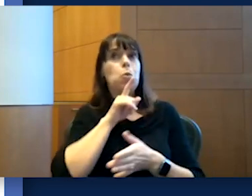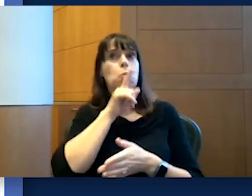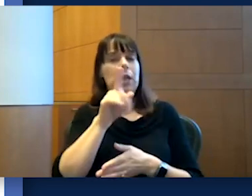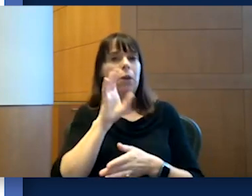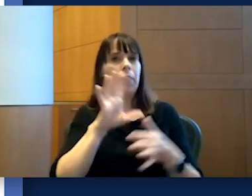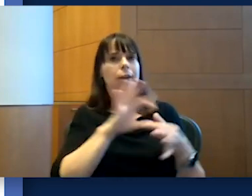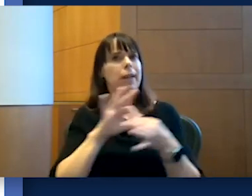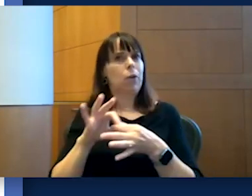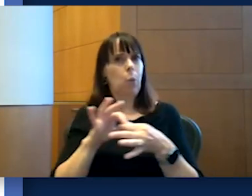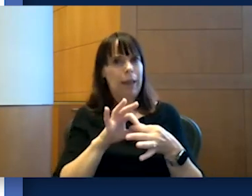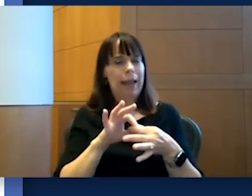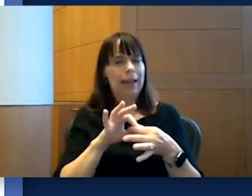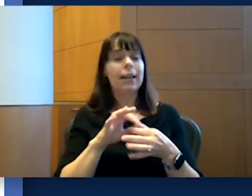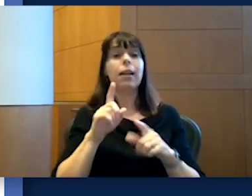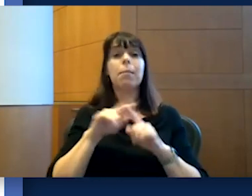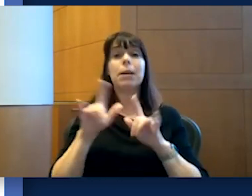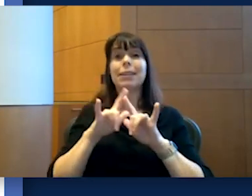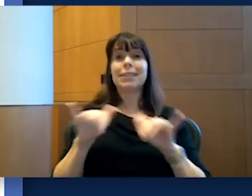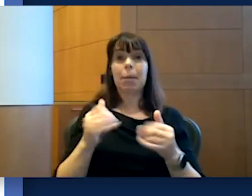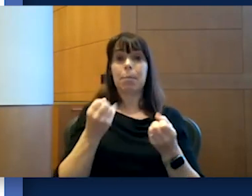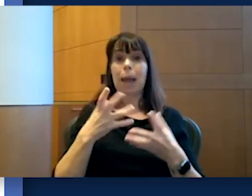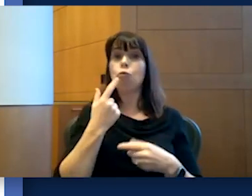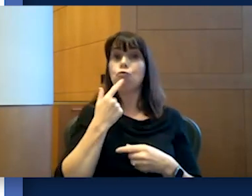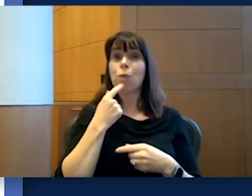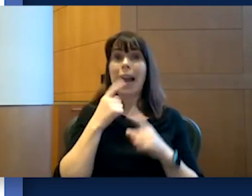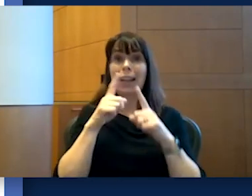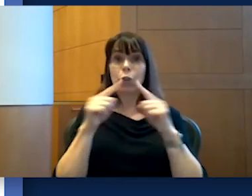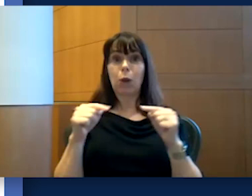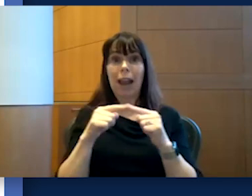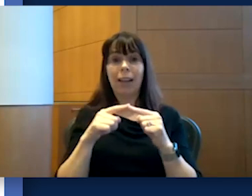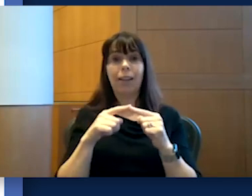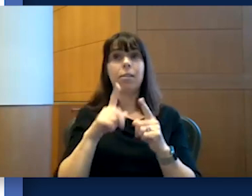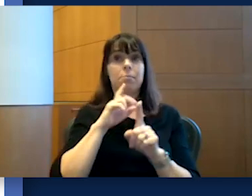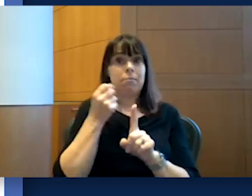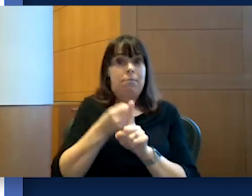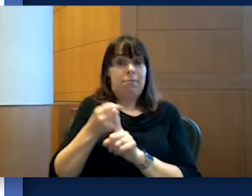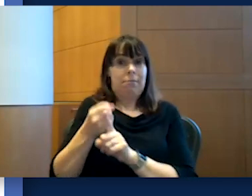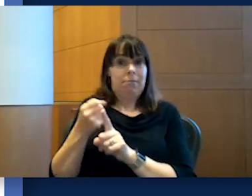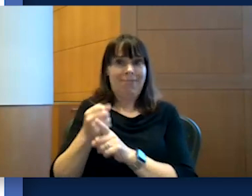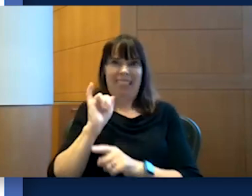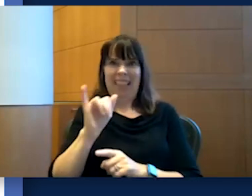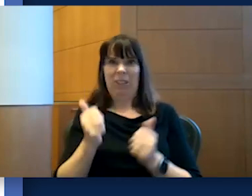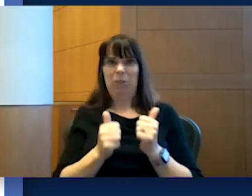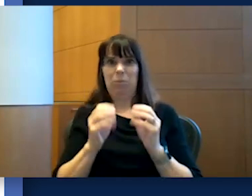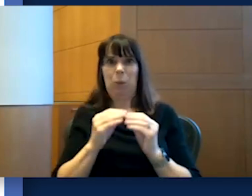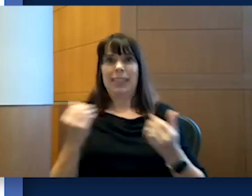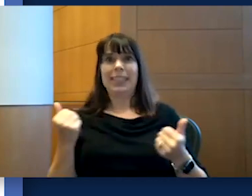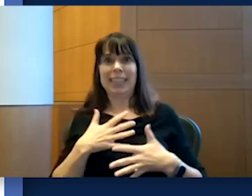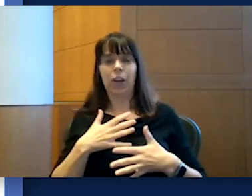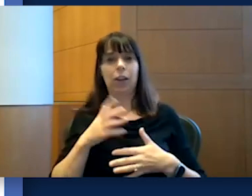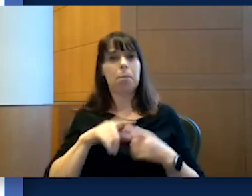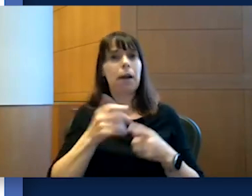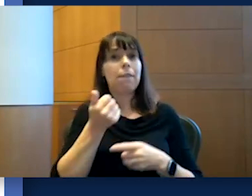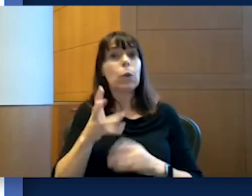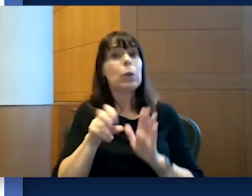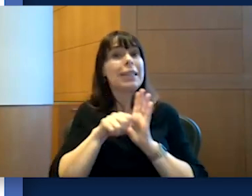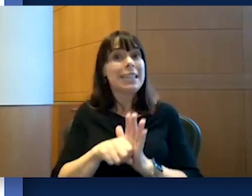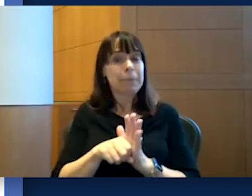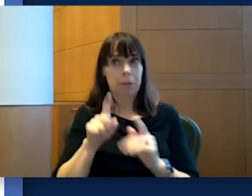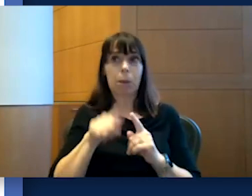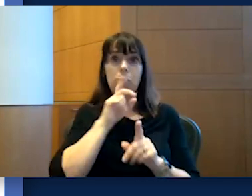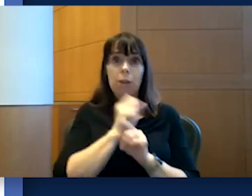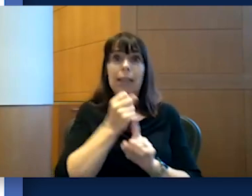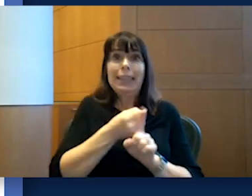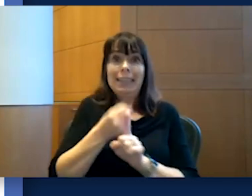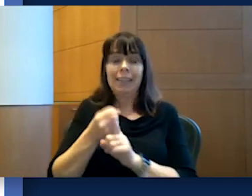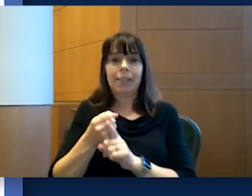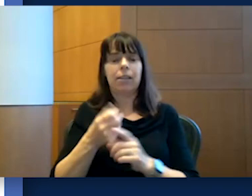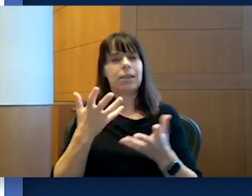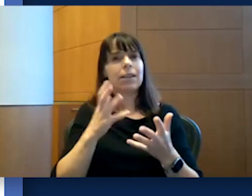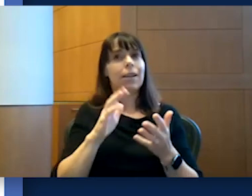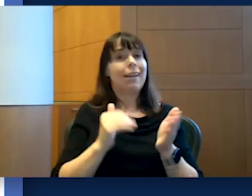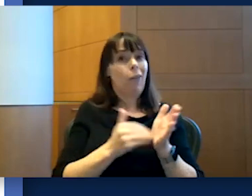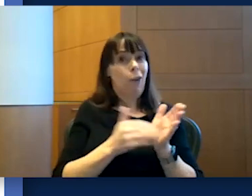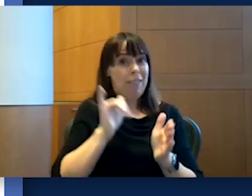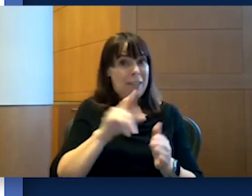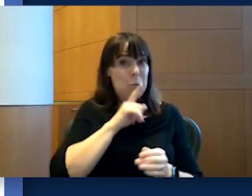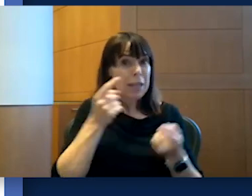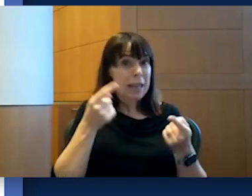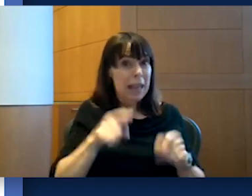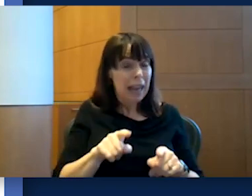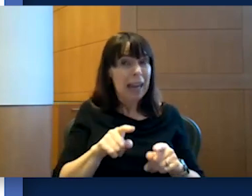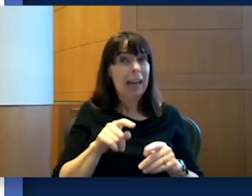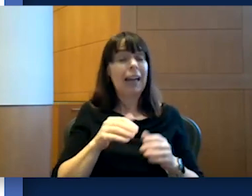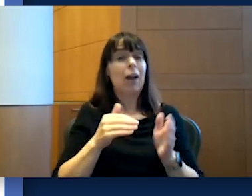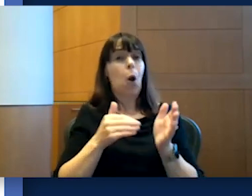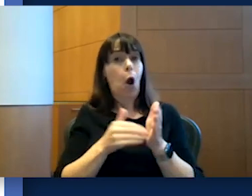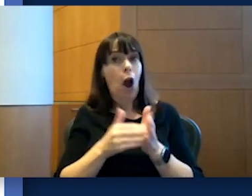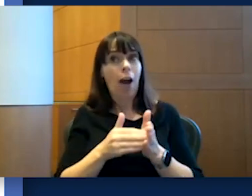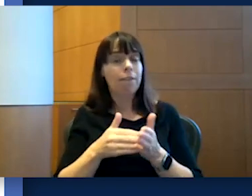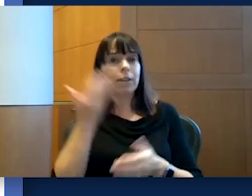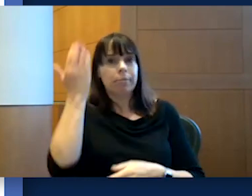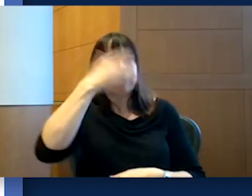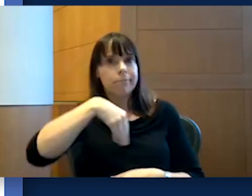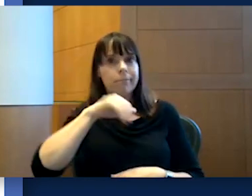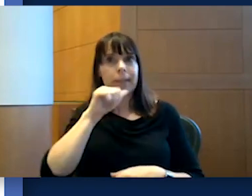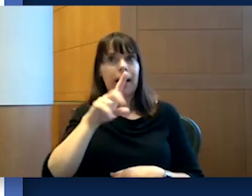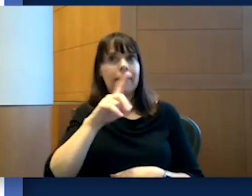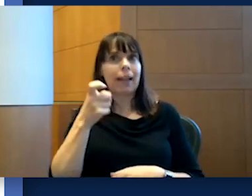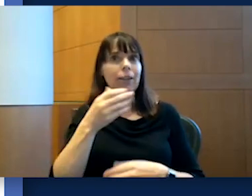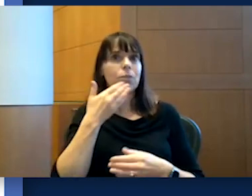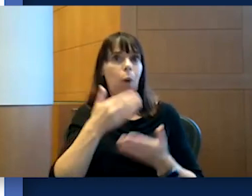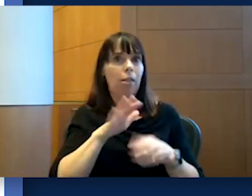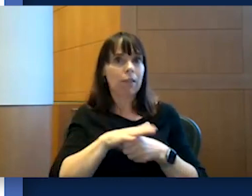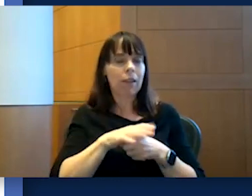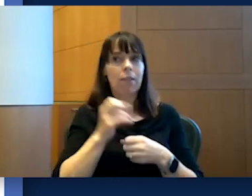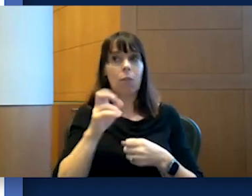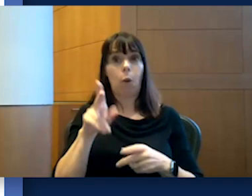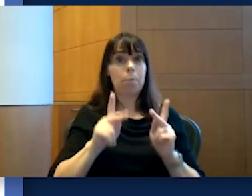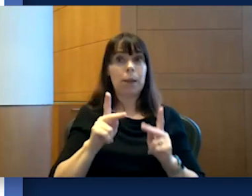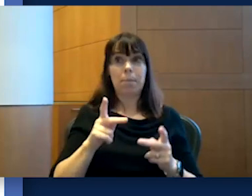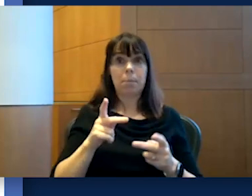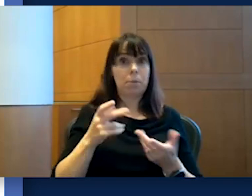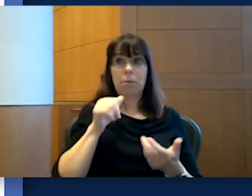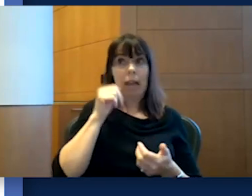But they didn't have a lot of blood pressure events that would have necessarily correlated. Same time in the red where there's a lot of actual events -- and this is probably the scarier one -- but actually very few symptoms. Again saying how often does this happen? How often is it under diagnosed? Or are individuals just now aware of it altogether?